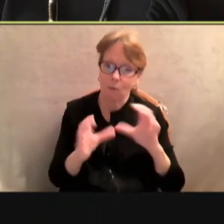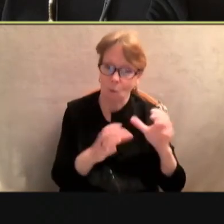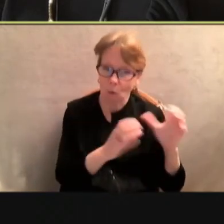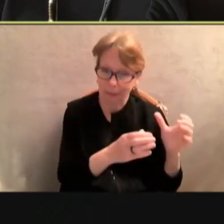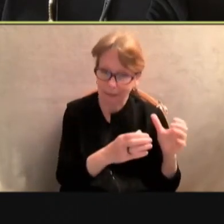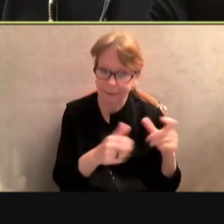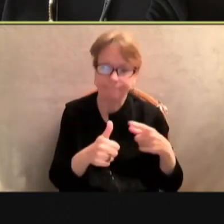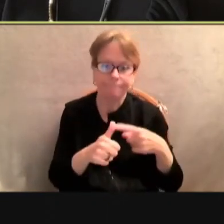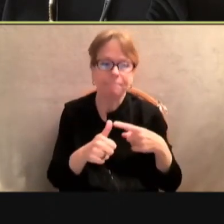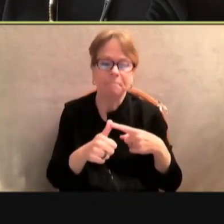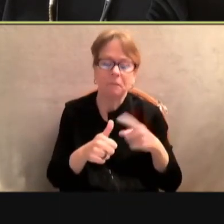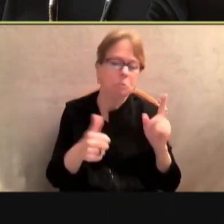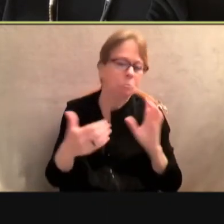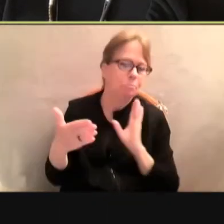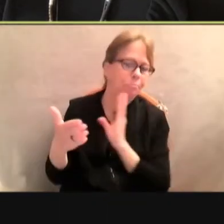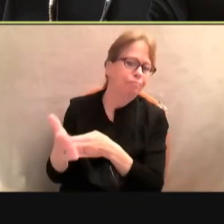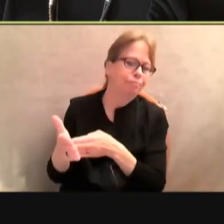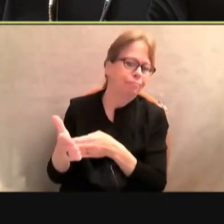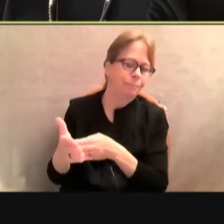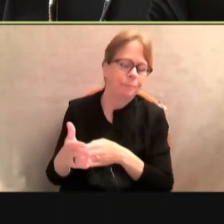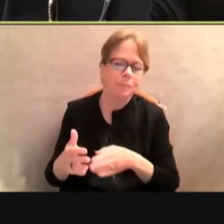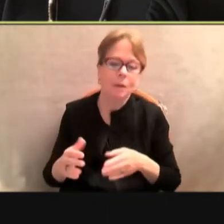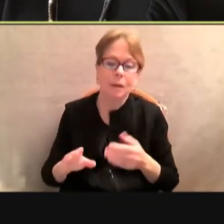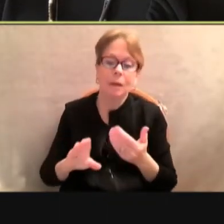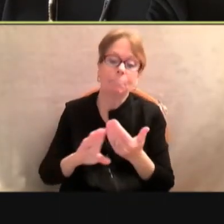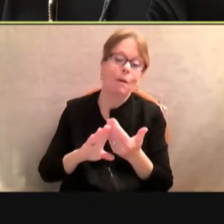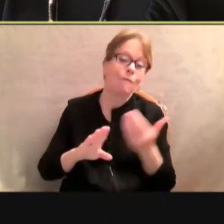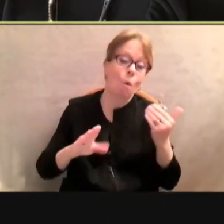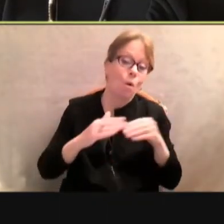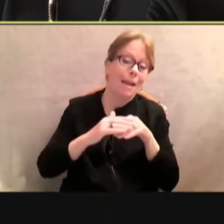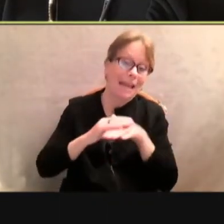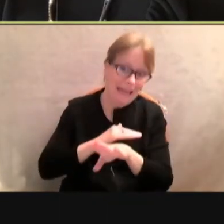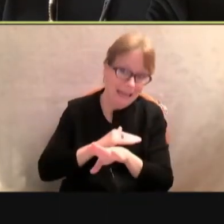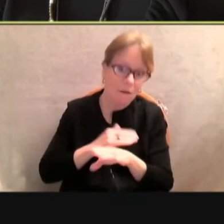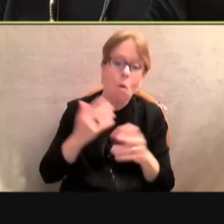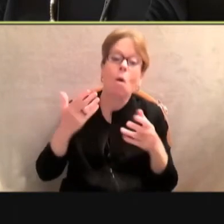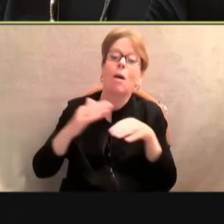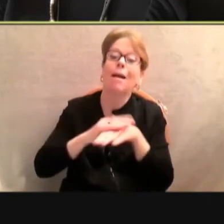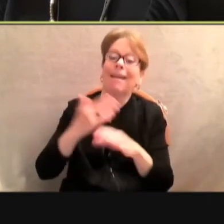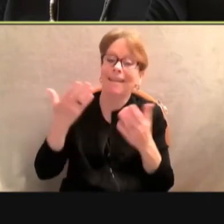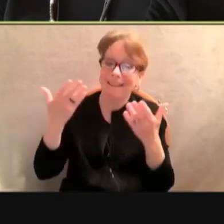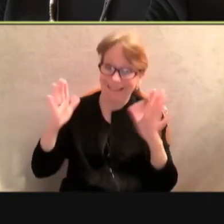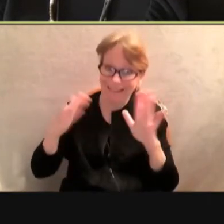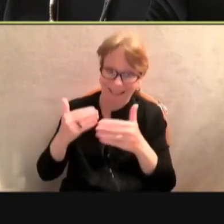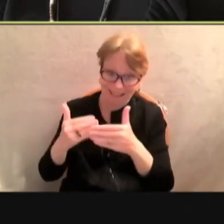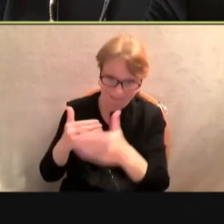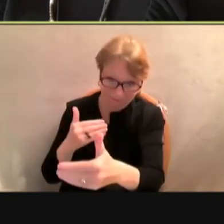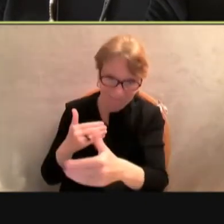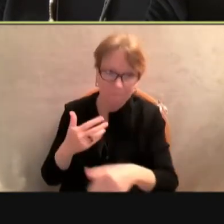Discrimination, pre and post-admission and accommodations. So what does discrimination